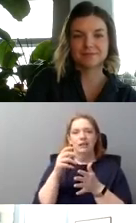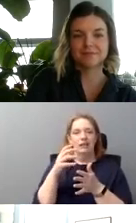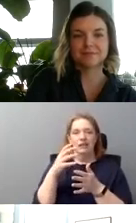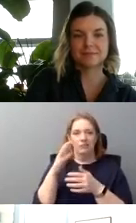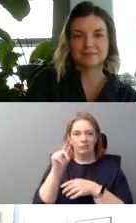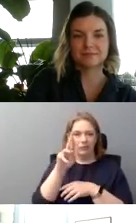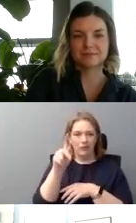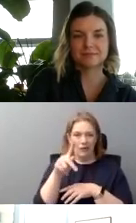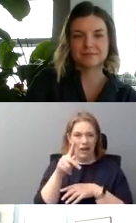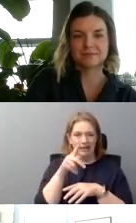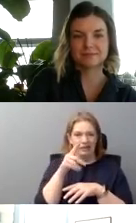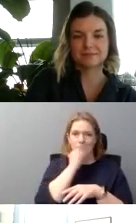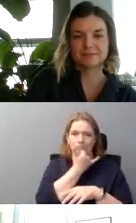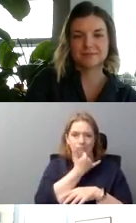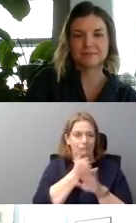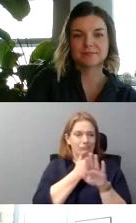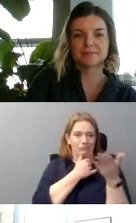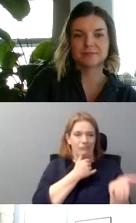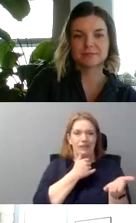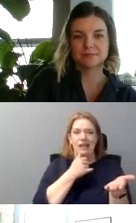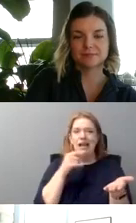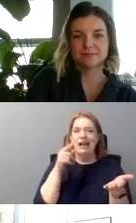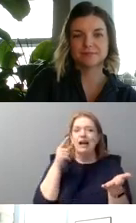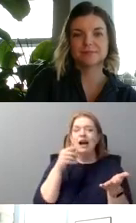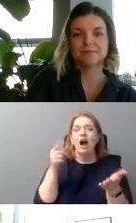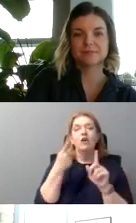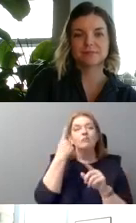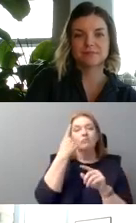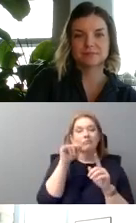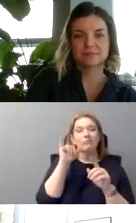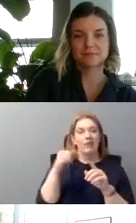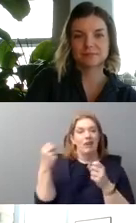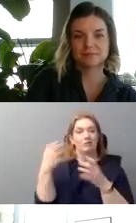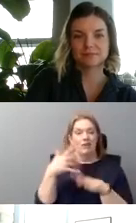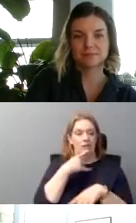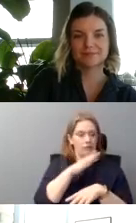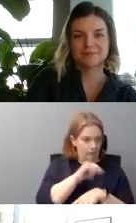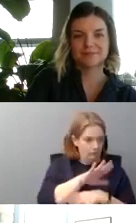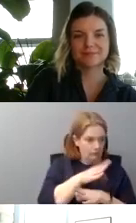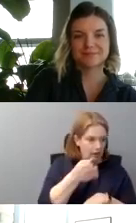I believe like '73 or something like that. It must be putrid if you opened it. We don't.